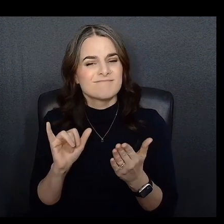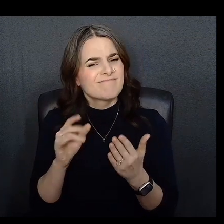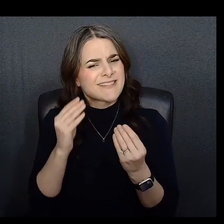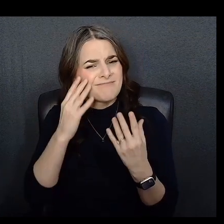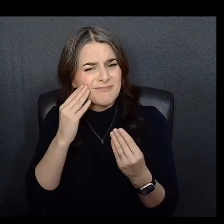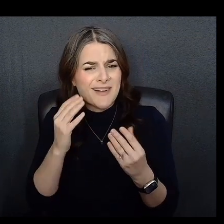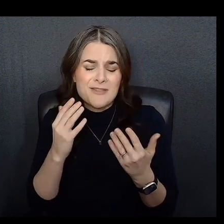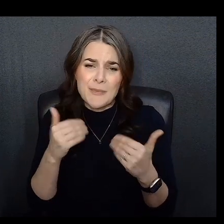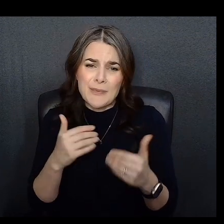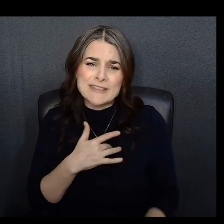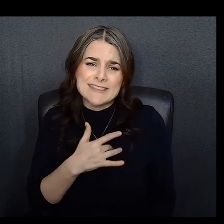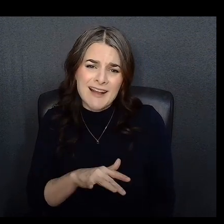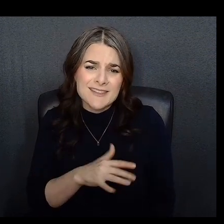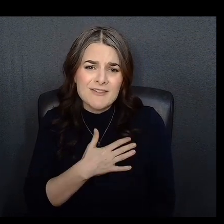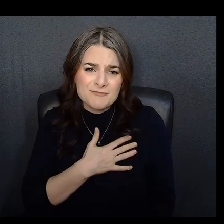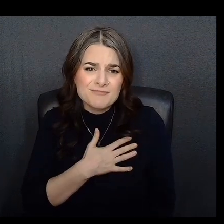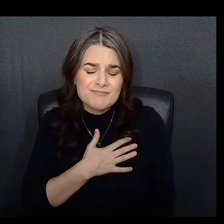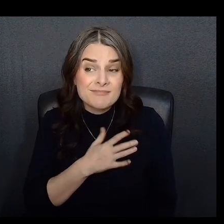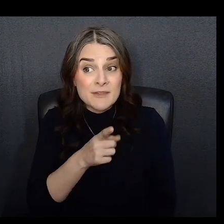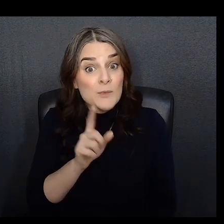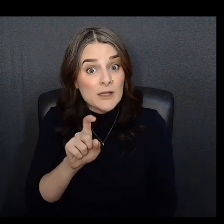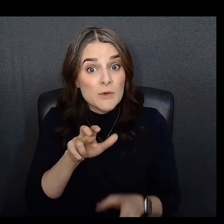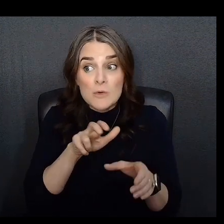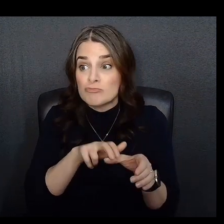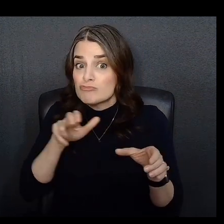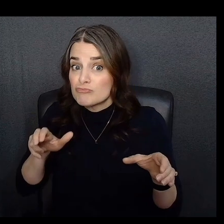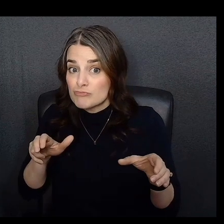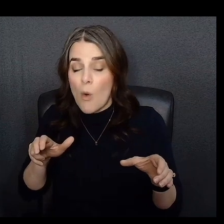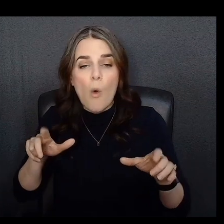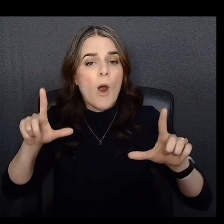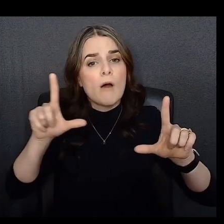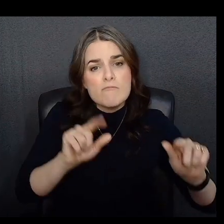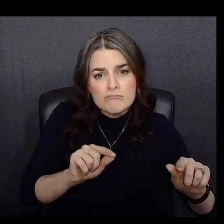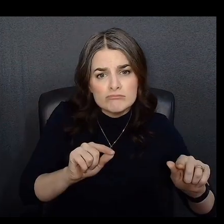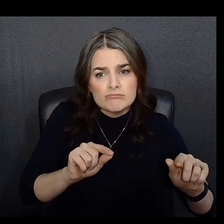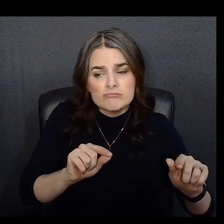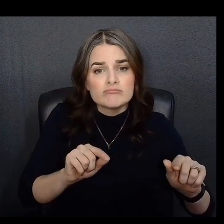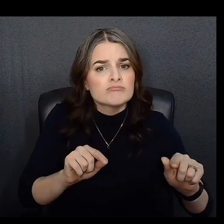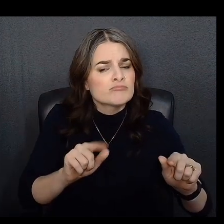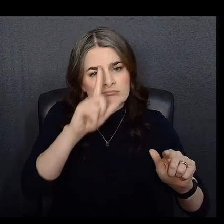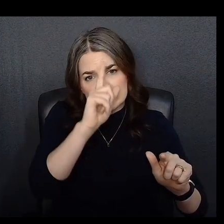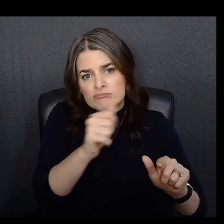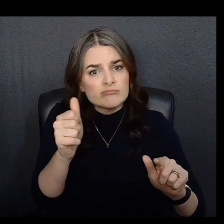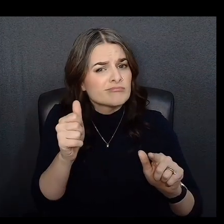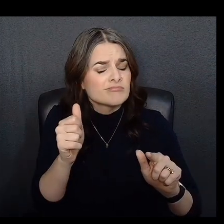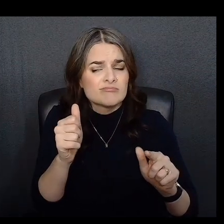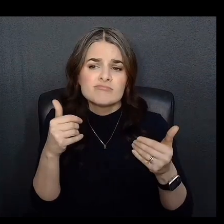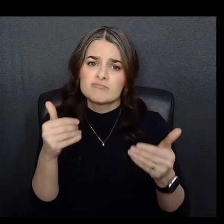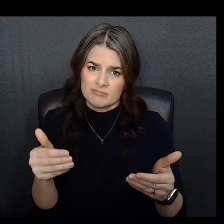So if you do need to excuse yourself or minimize the screen at any time, please feel free to do so.